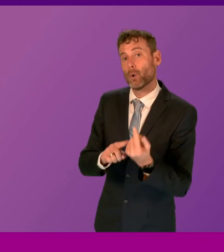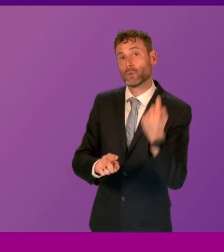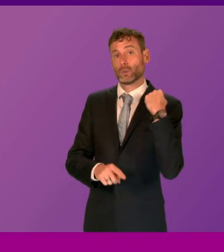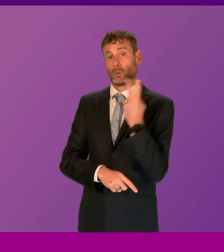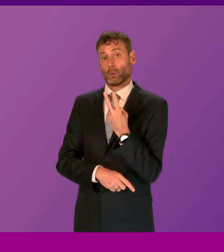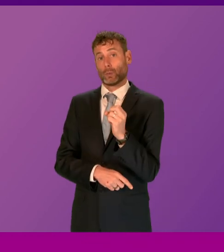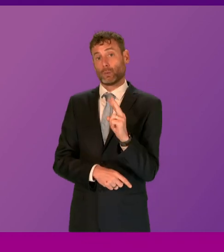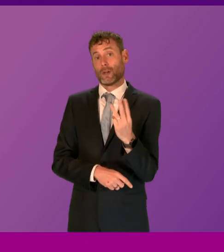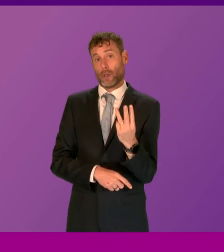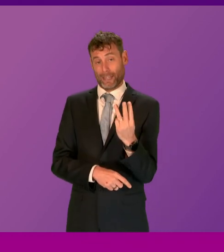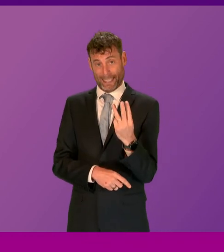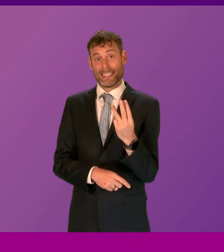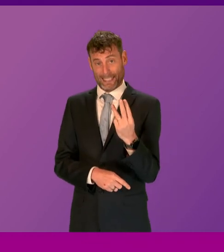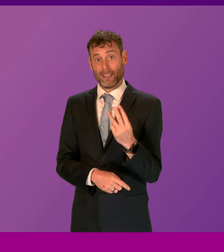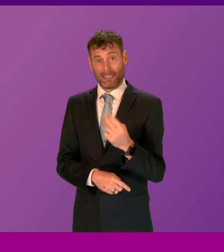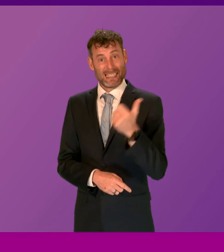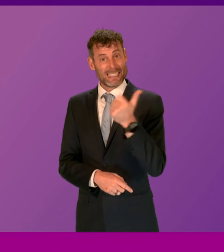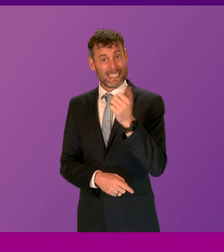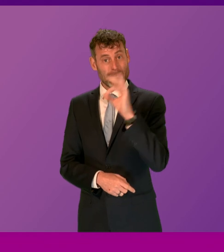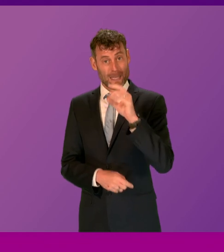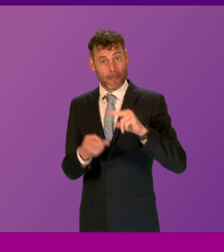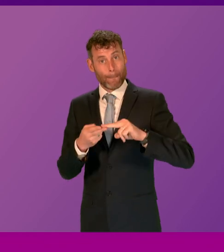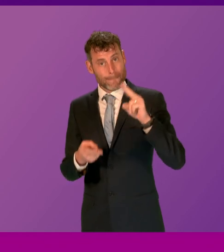That shows that activity is moving in the right direction.